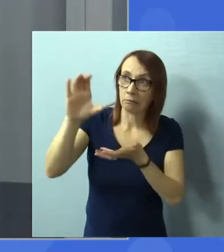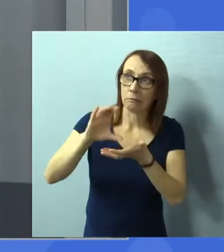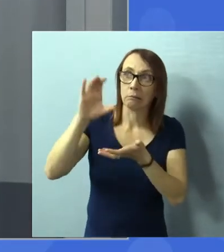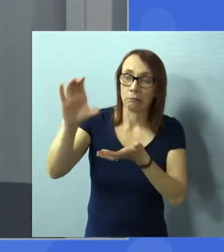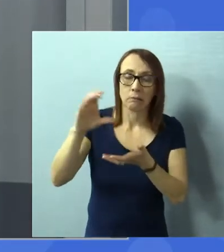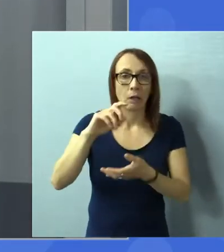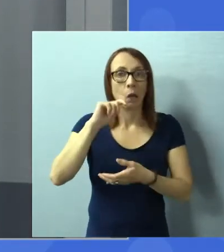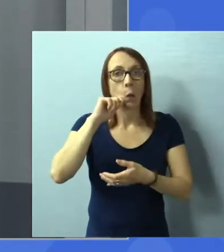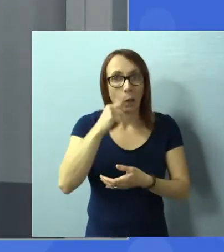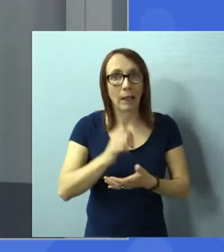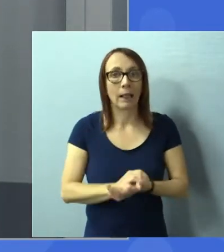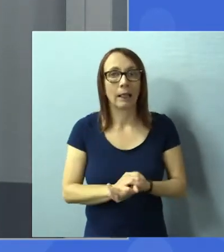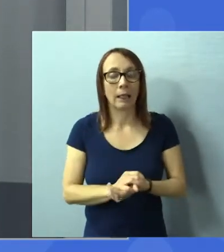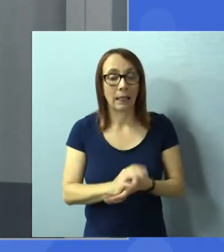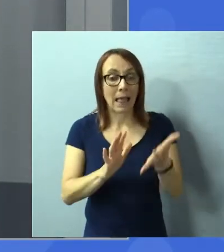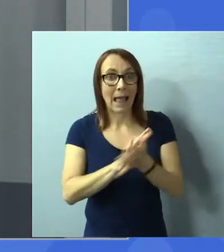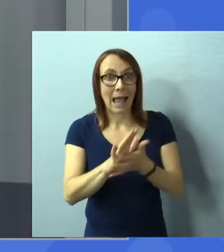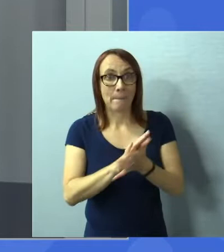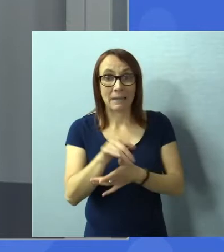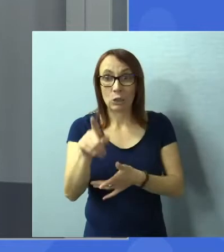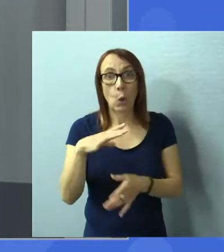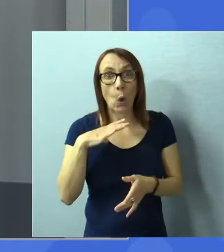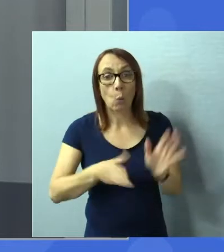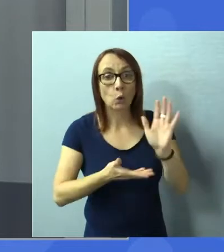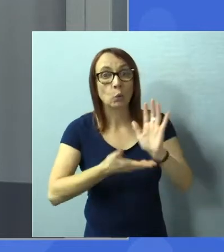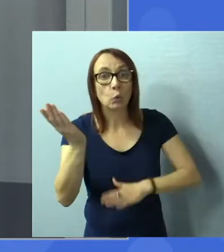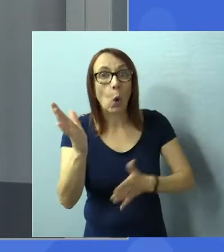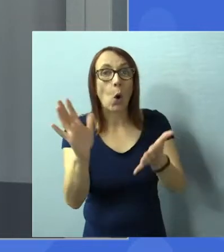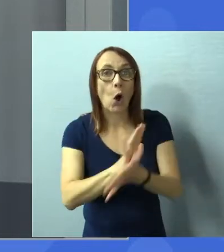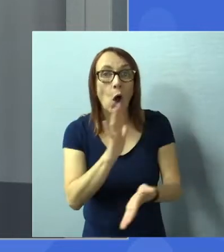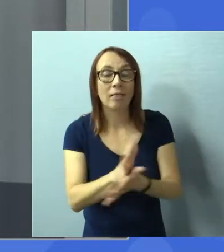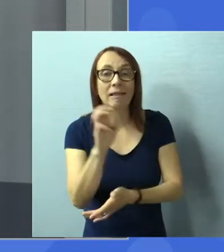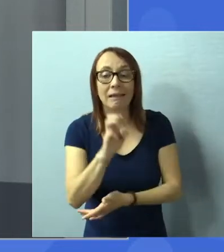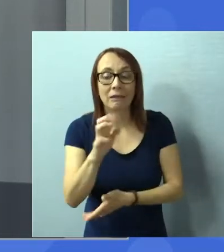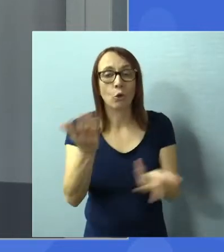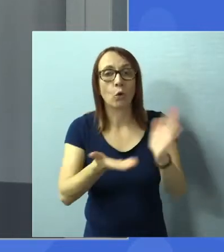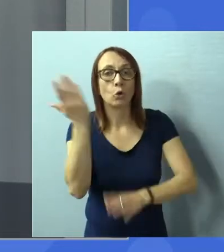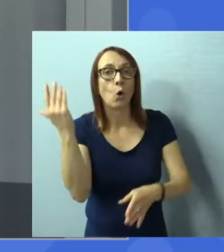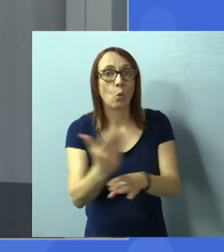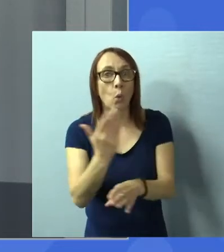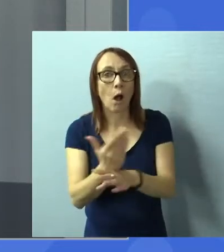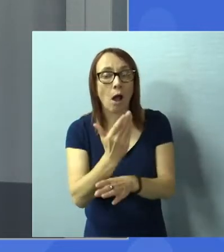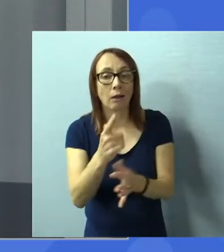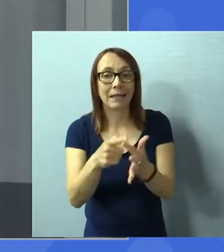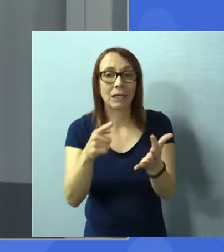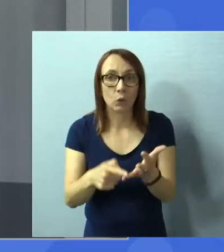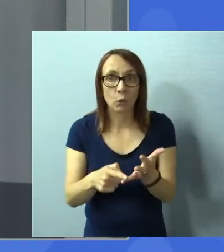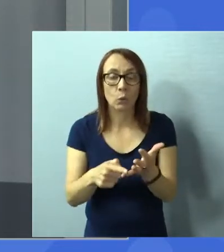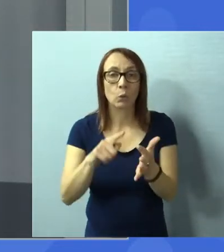means freedom of movement in ten years if you want to go on holiday in the EU or what can the EU it means the Erasmus scheme continues if